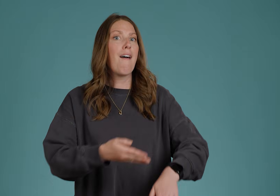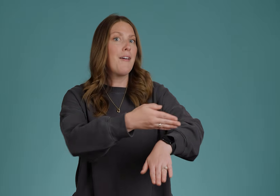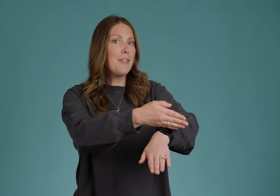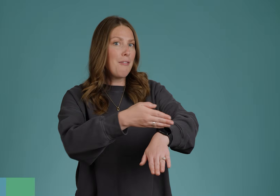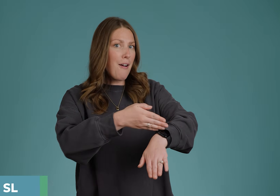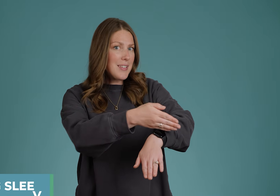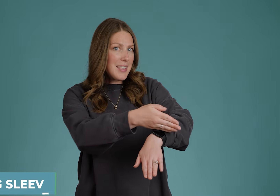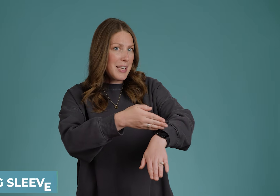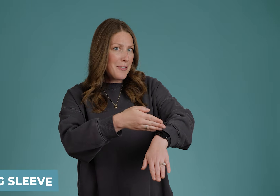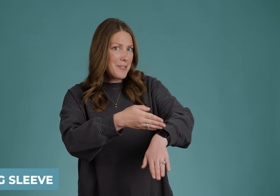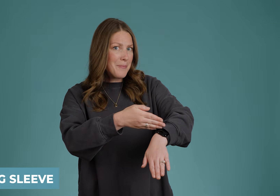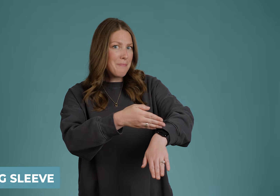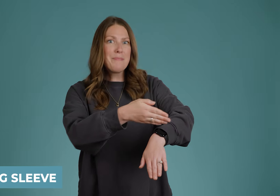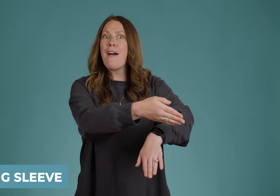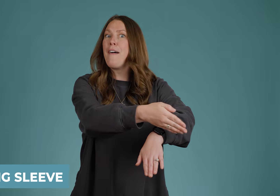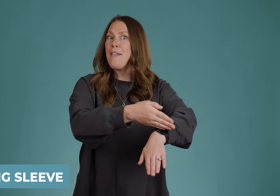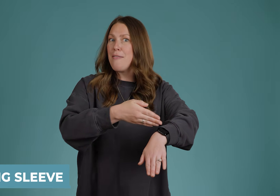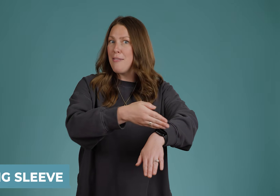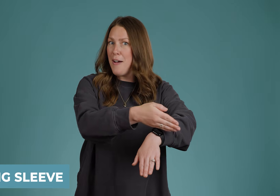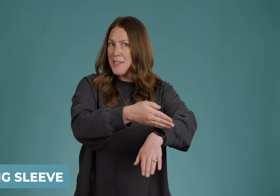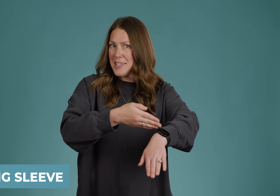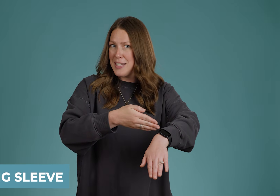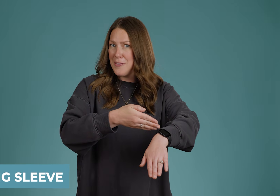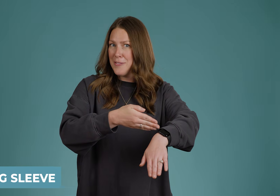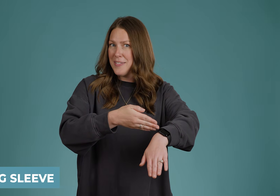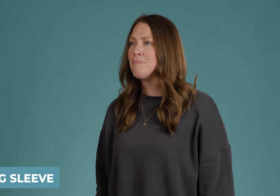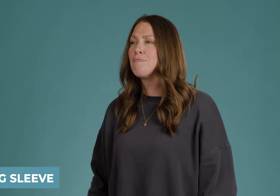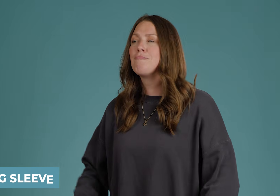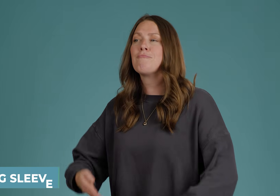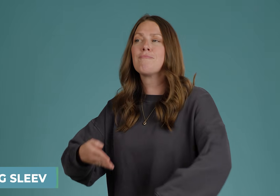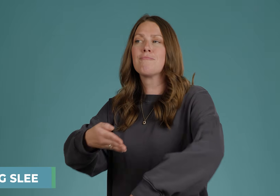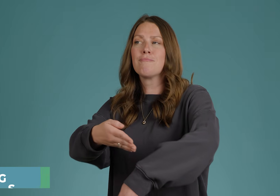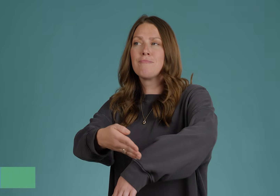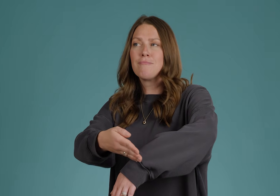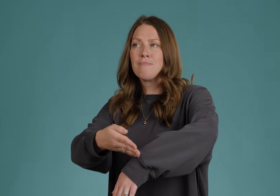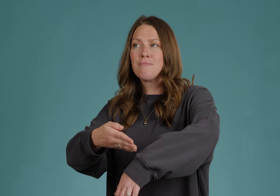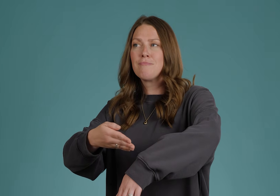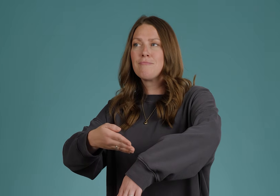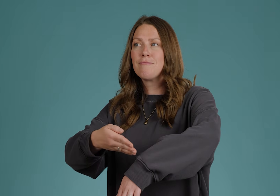Long sleeve. Your dominant hand is showing